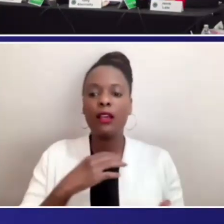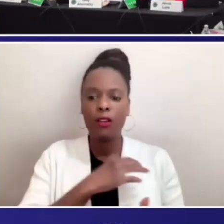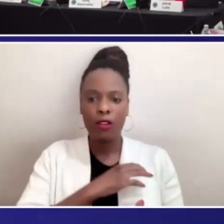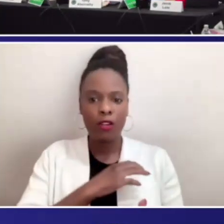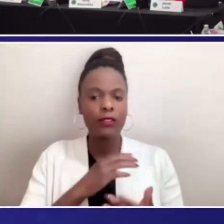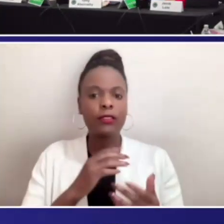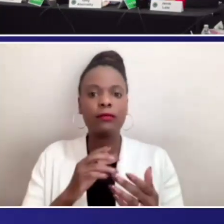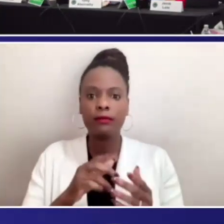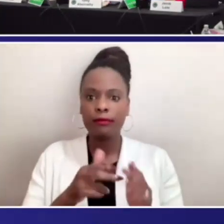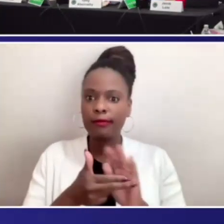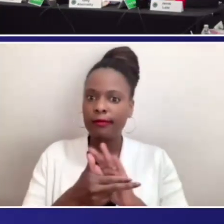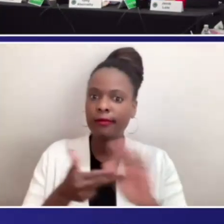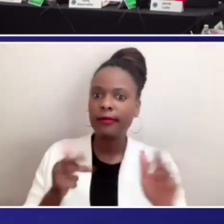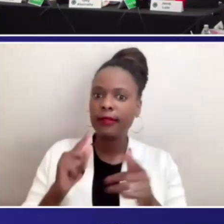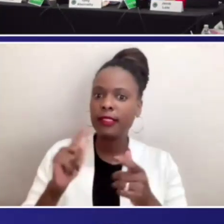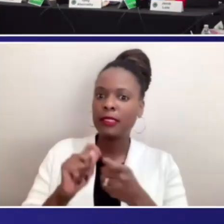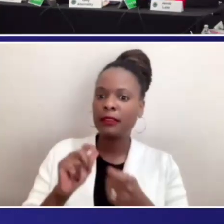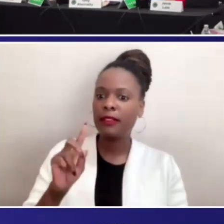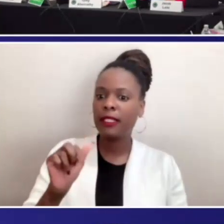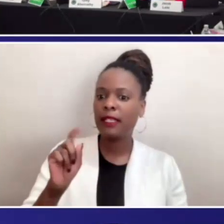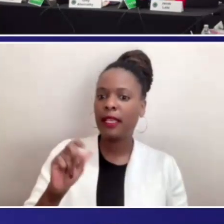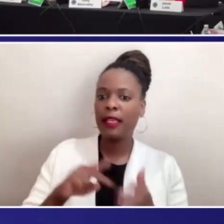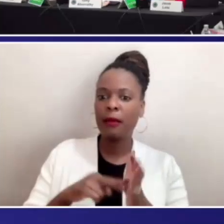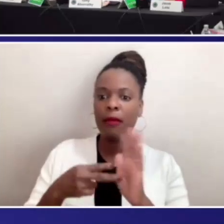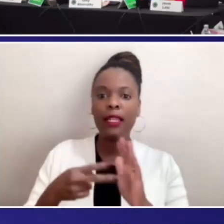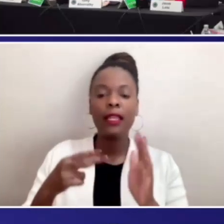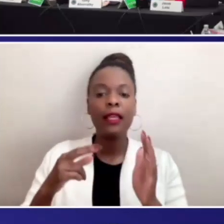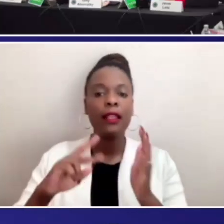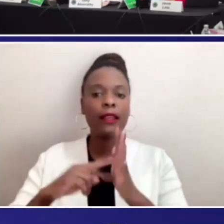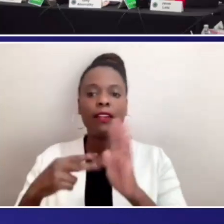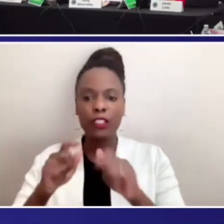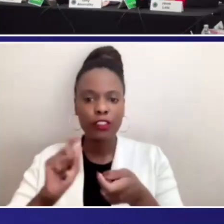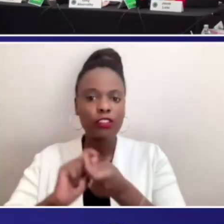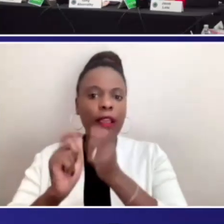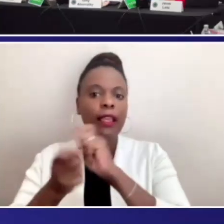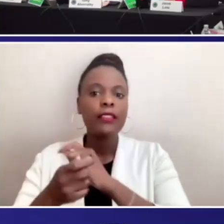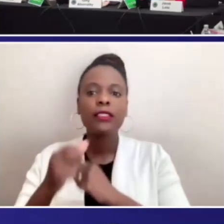that definition in 668.2 could change and it would no longer correspond with the